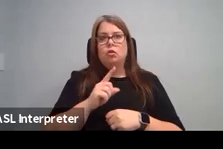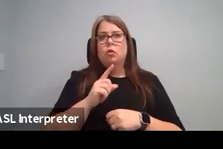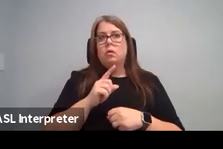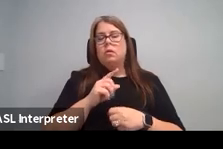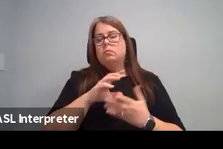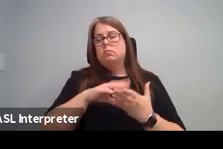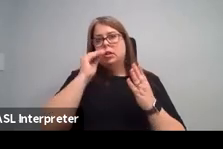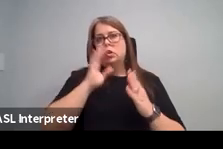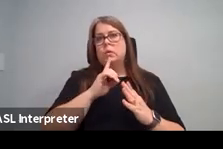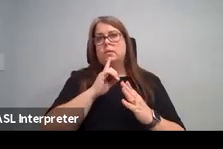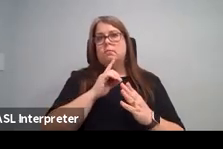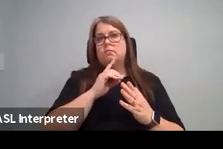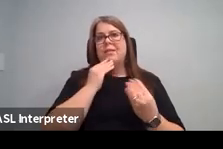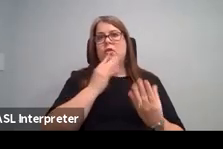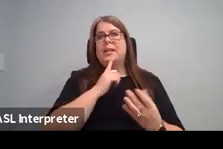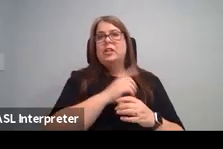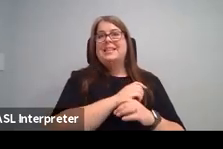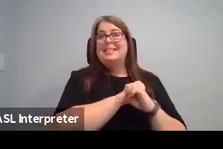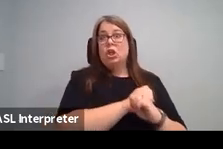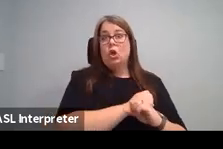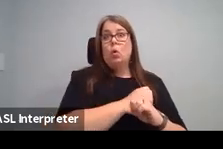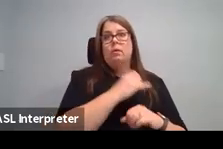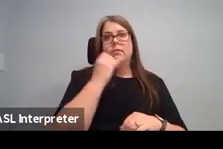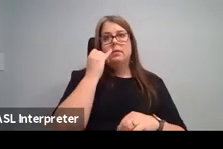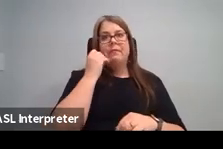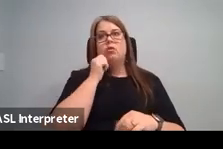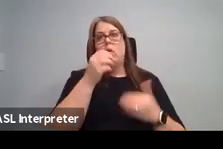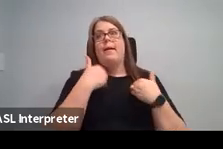Allison Frenzel : And it's just going to the assessment side, there are some questions about pee pee and students.